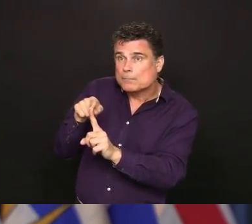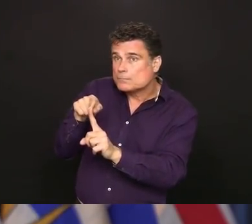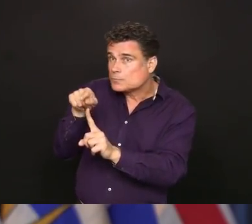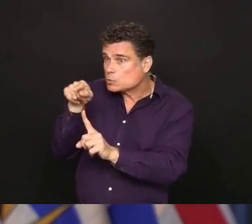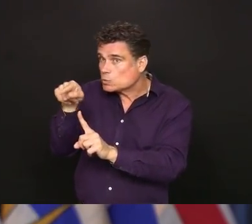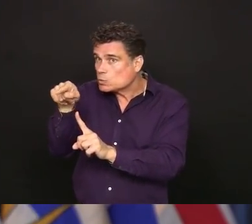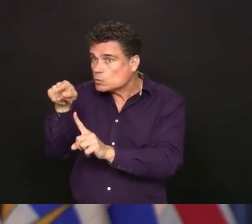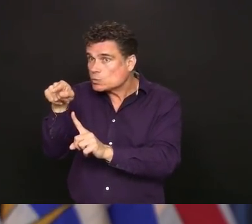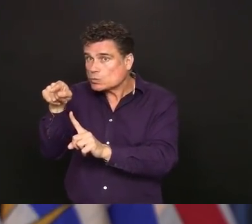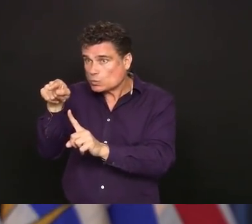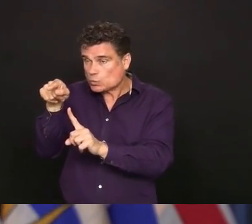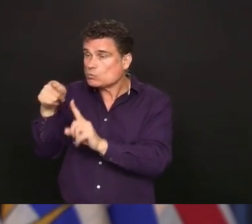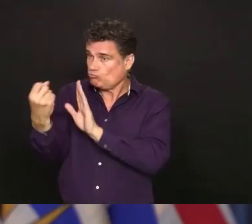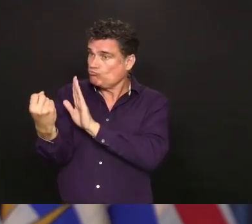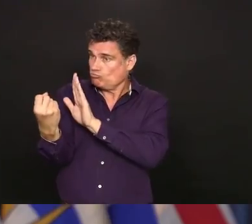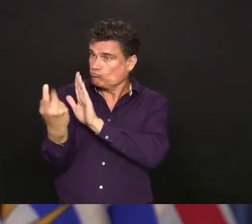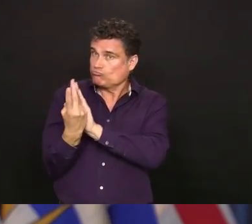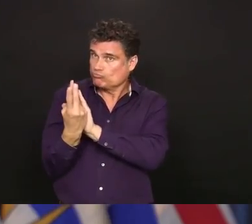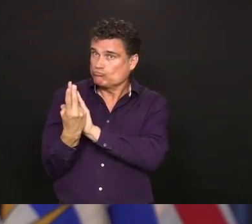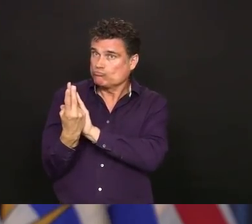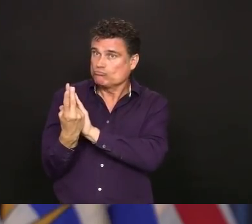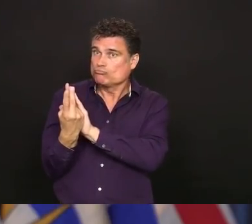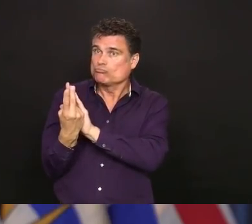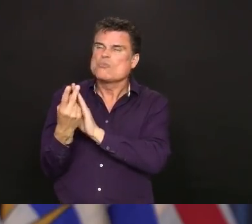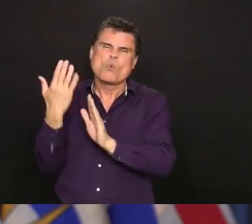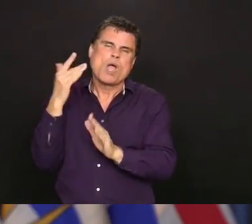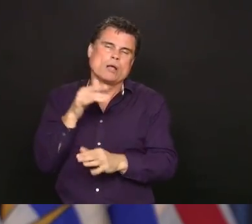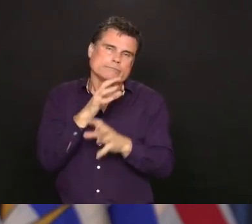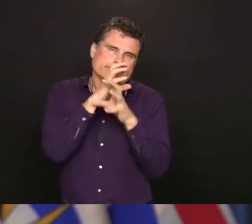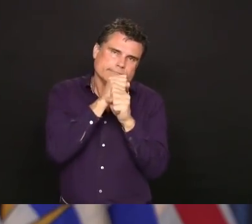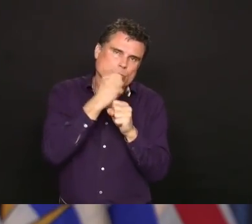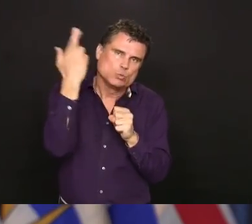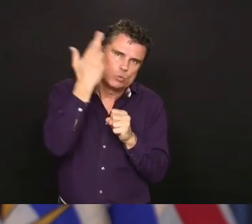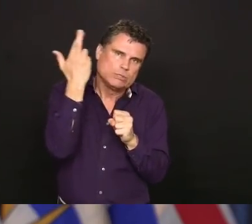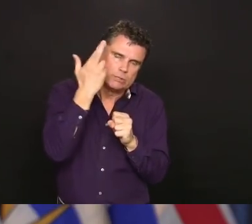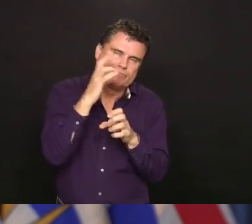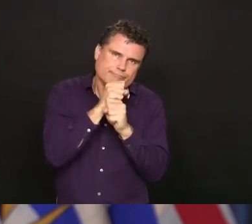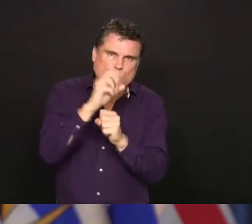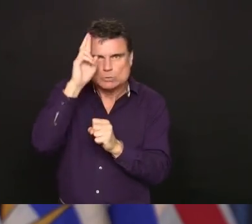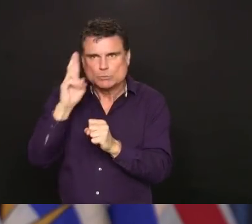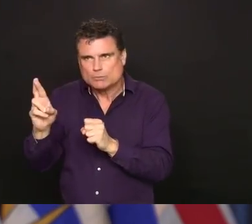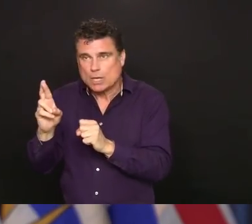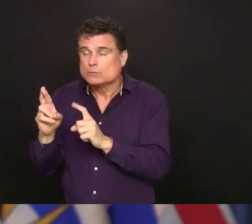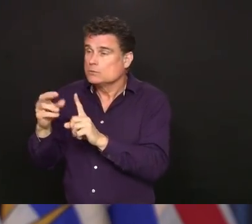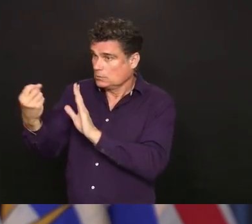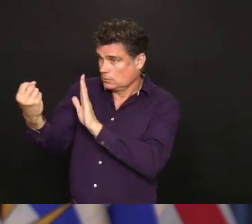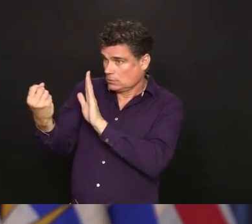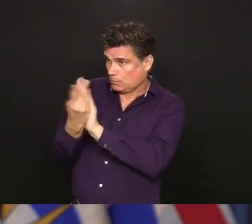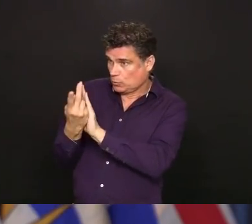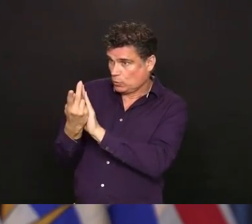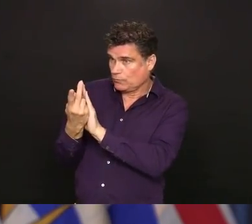and I'm not entirely sure yet whether we're going to be part of that here in BC. there's lots of different